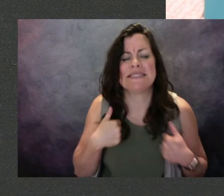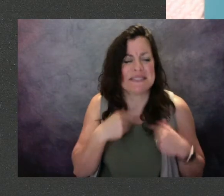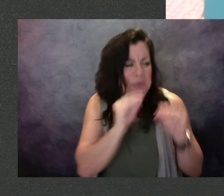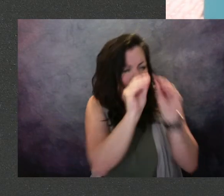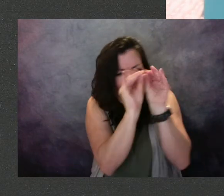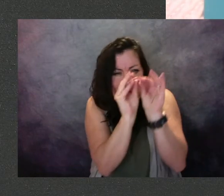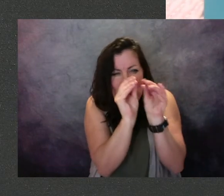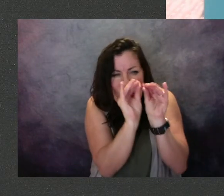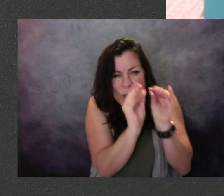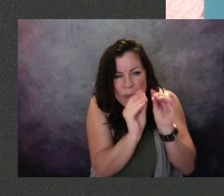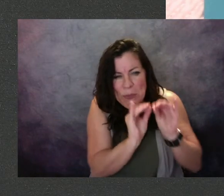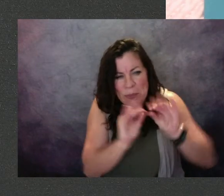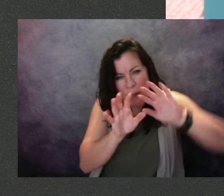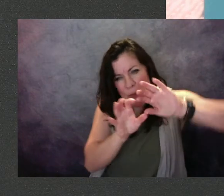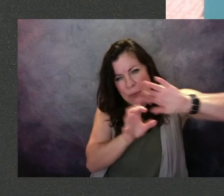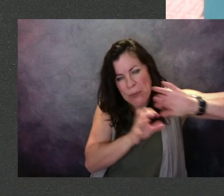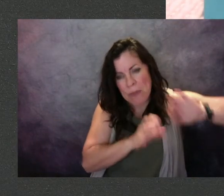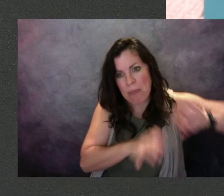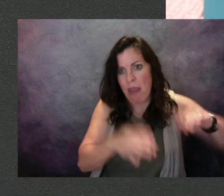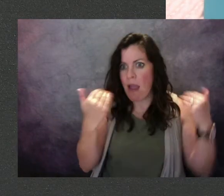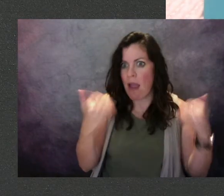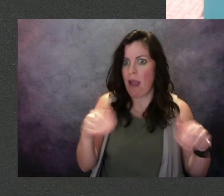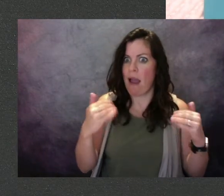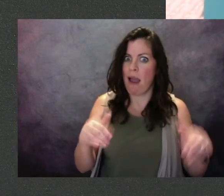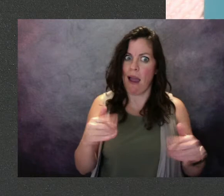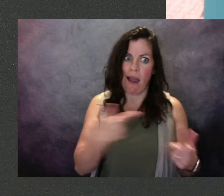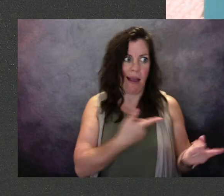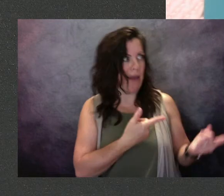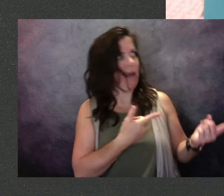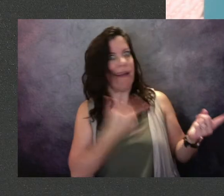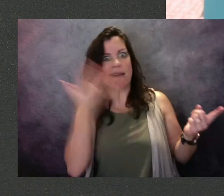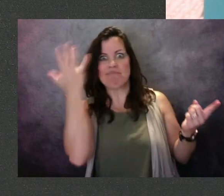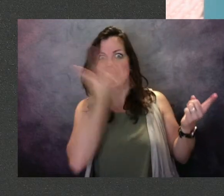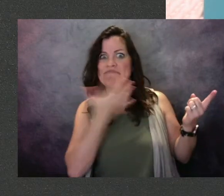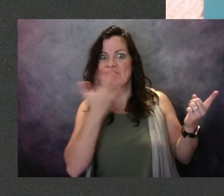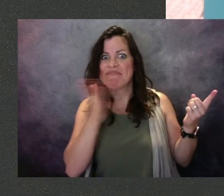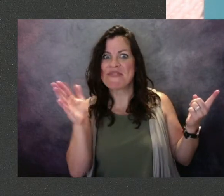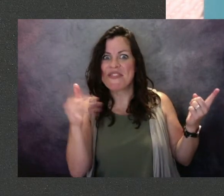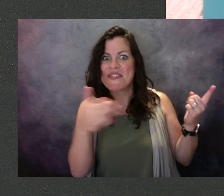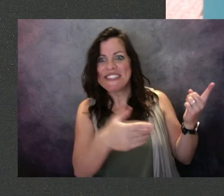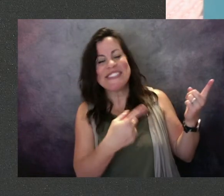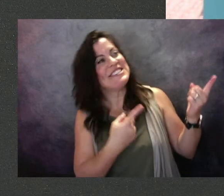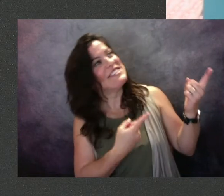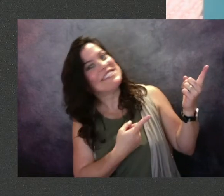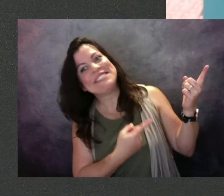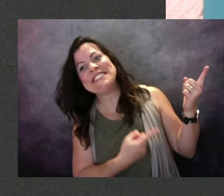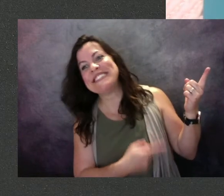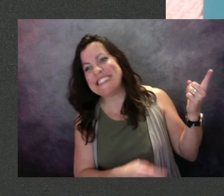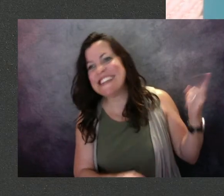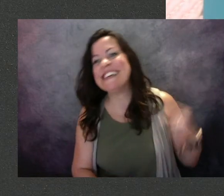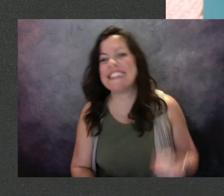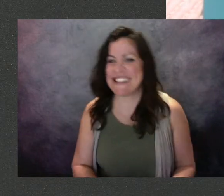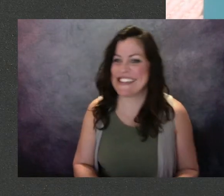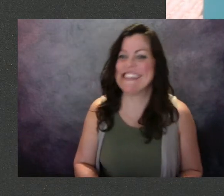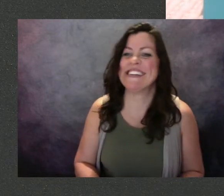And you see how magically our fish is appearing, right? And if you have a whole bunch, you could put scales all over the fish. It'd be so pretty.